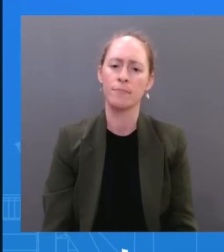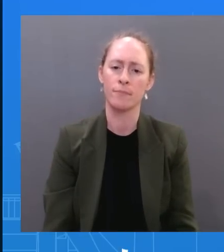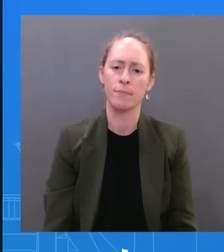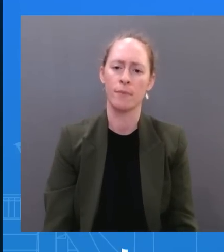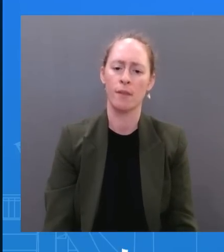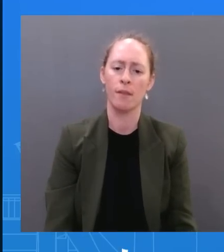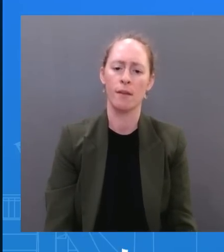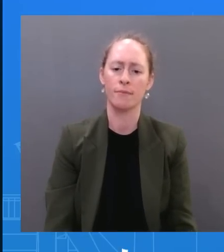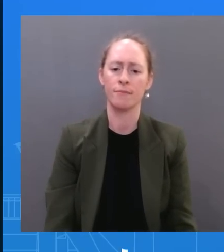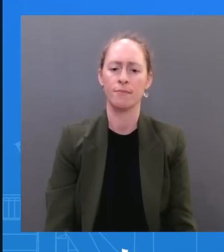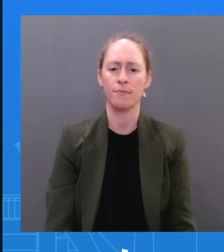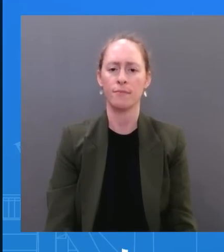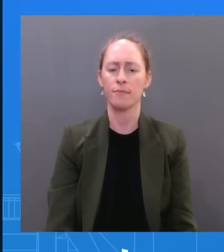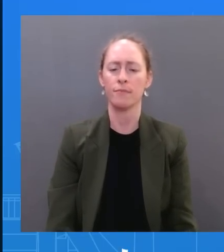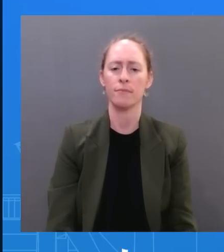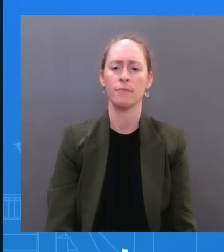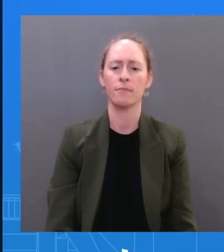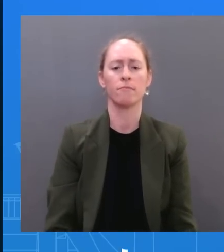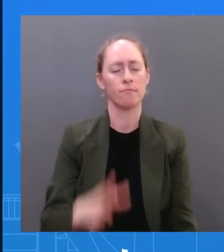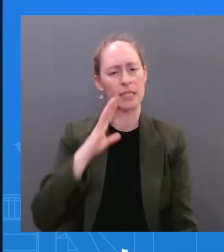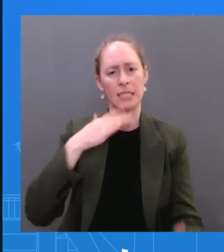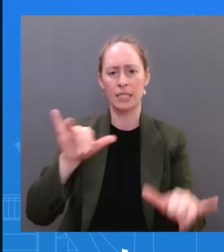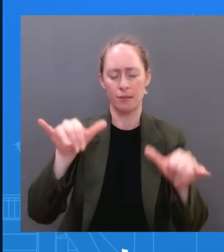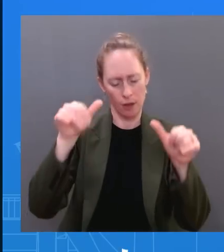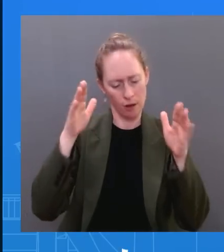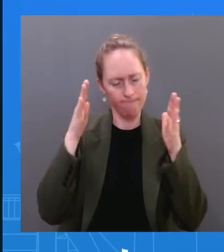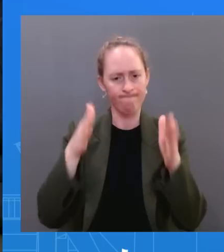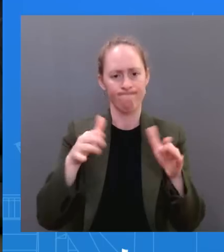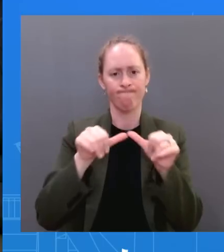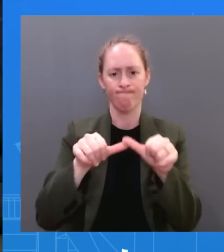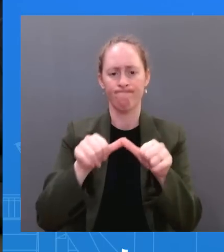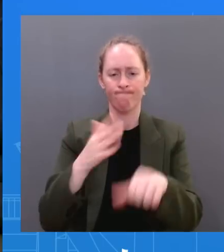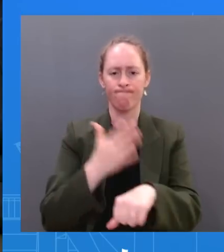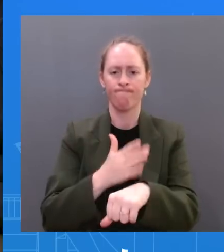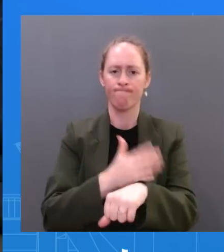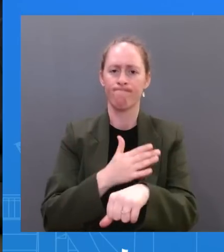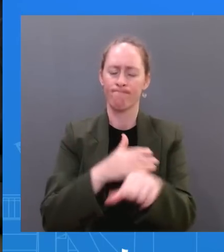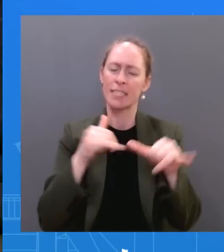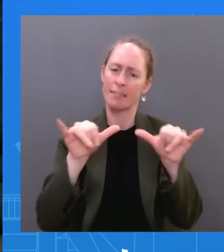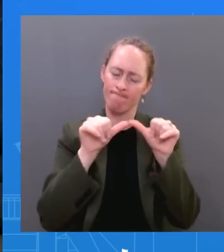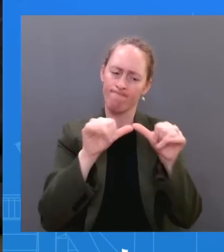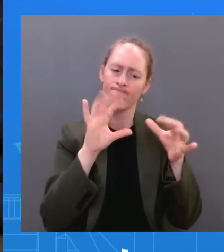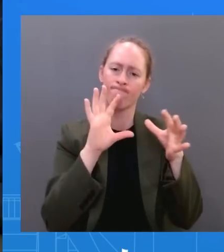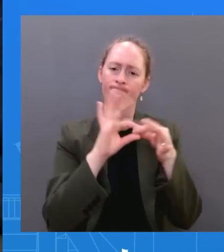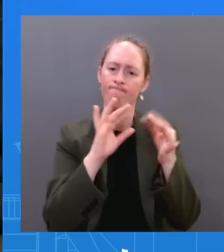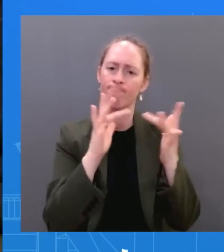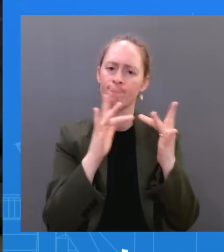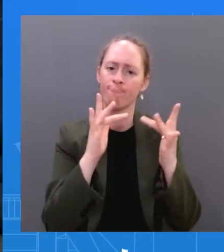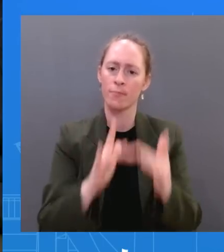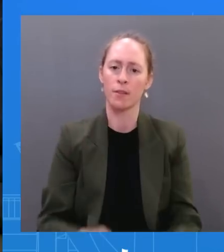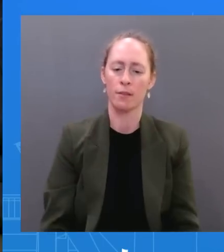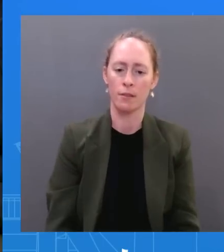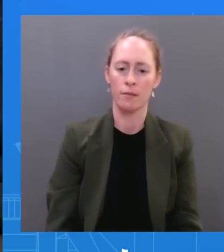and to have -- have engagement with Mr. Oliver. The Press: And just to be clear: You said they met today before Mr. Oliver interrupted him.